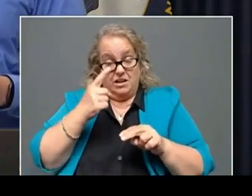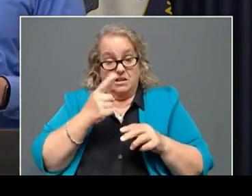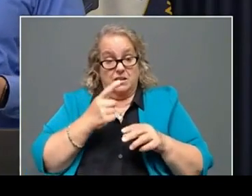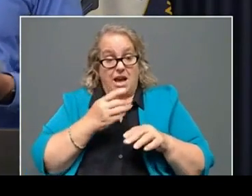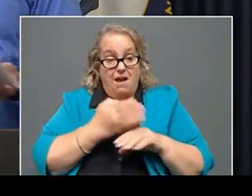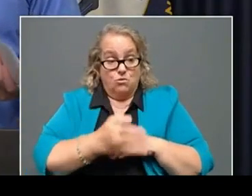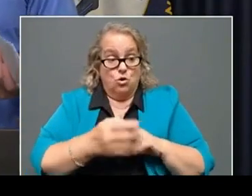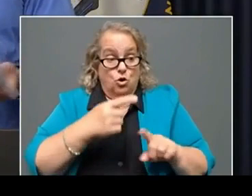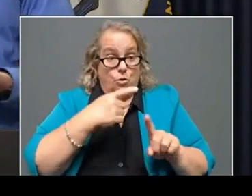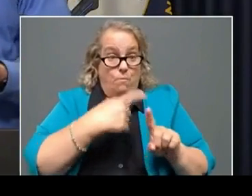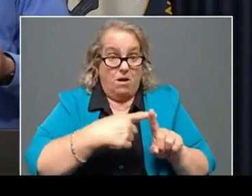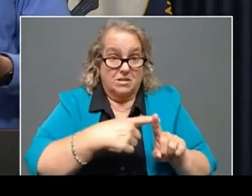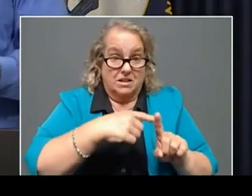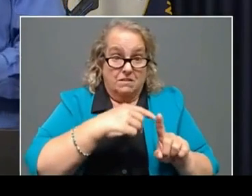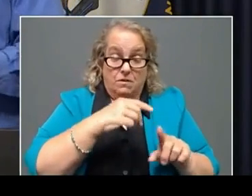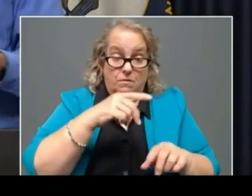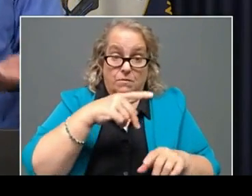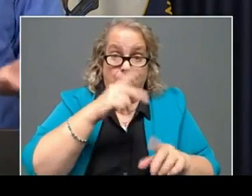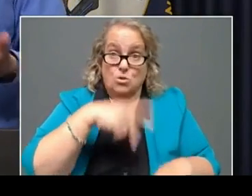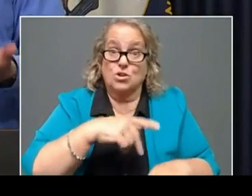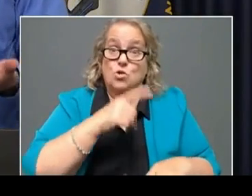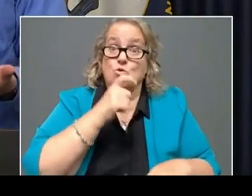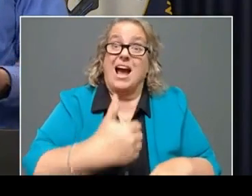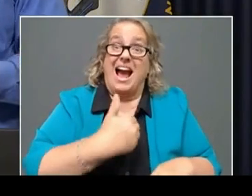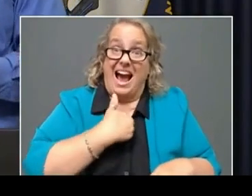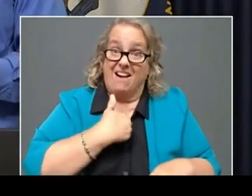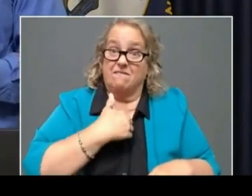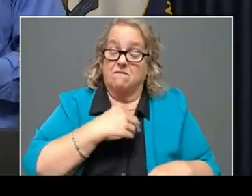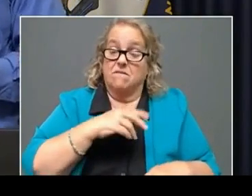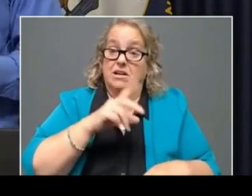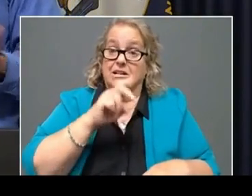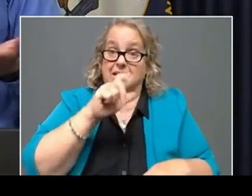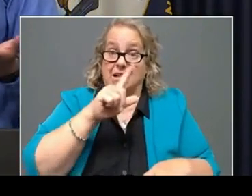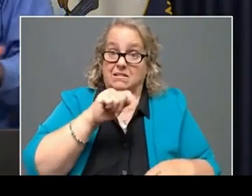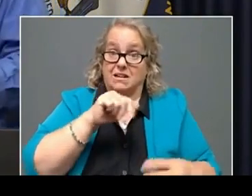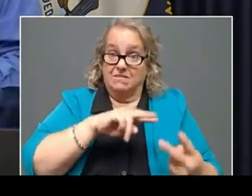delay. But we would estimate it's over 50% of what's in Kentucky at this point.